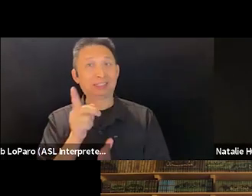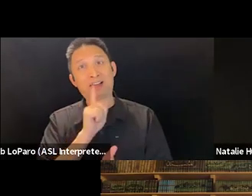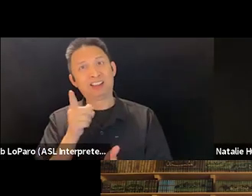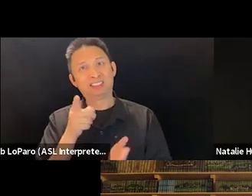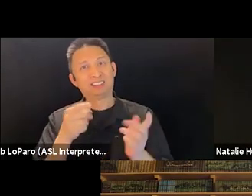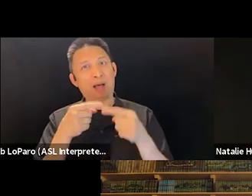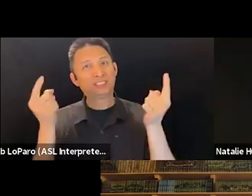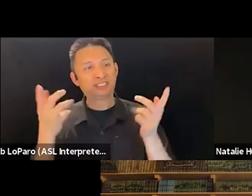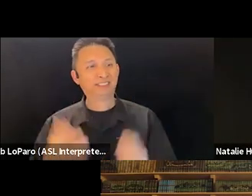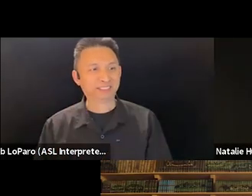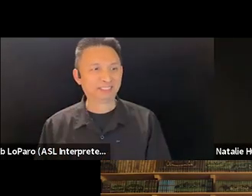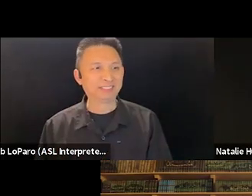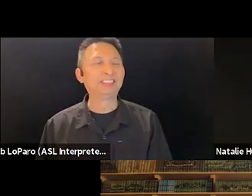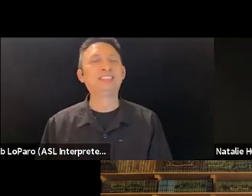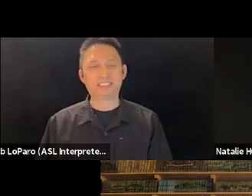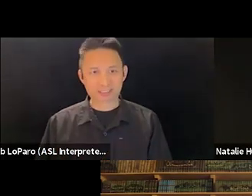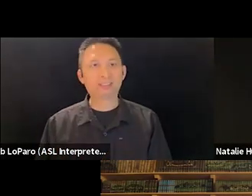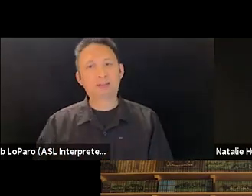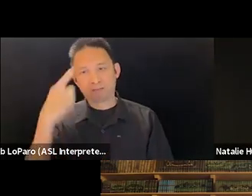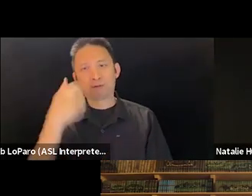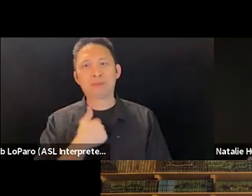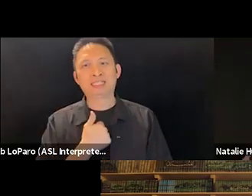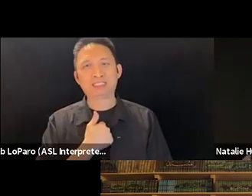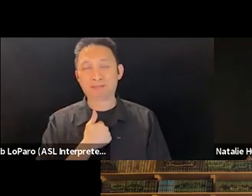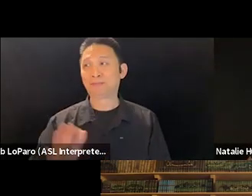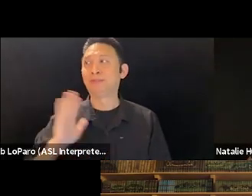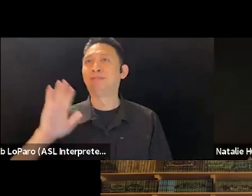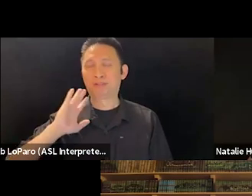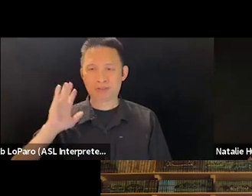By running the film, I have decided to feel total free.